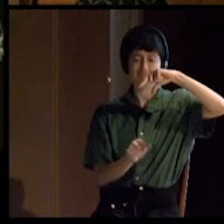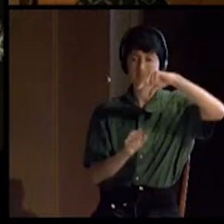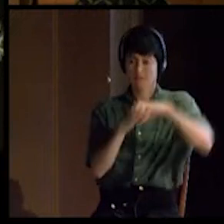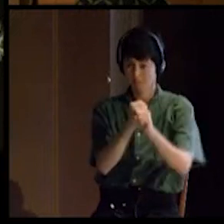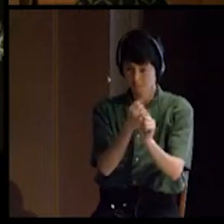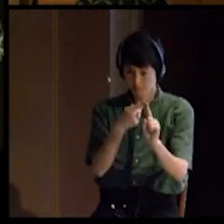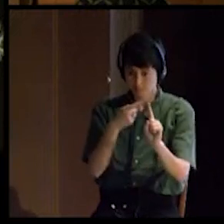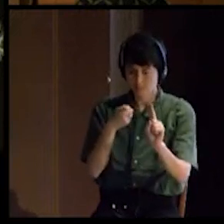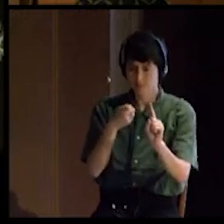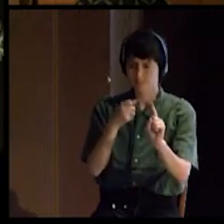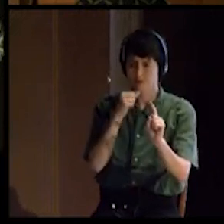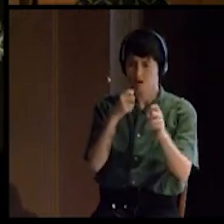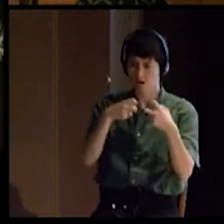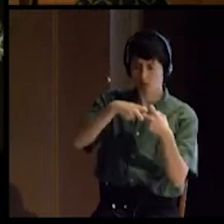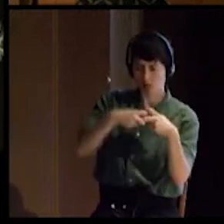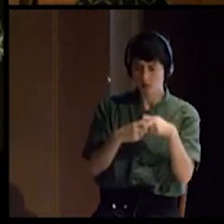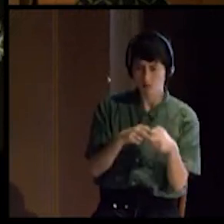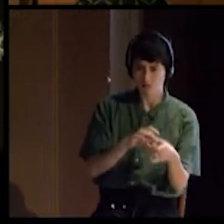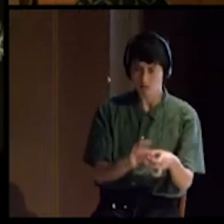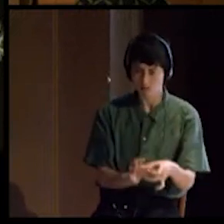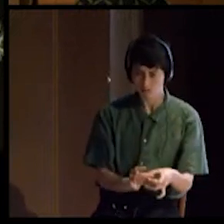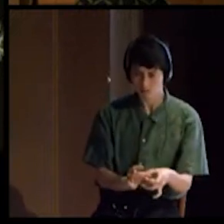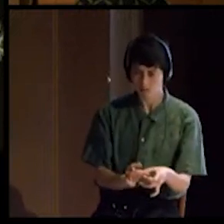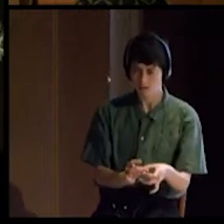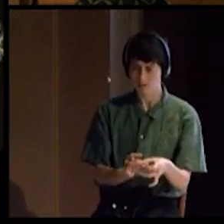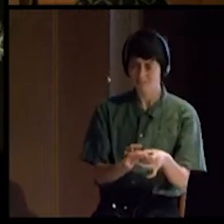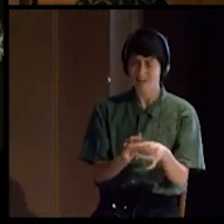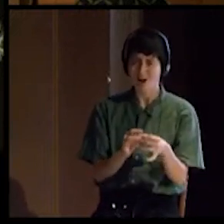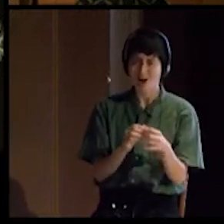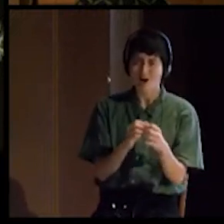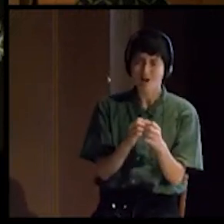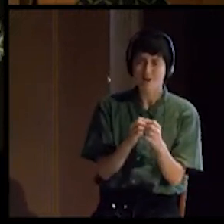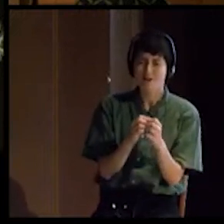that are fuzzy and trap a pocket of warm air, keeping the bird warm.